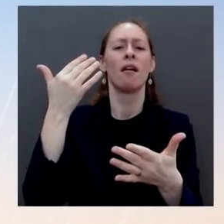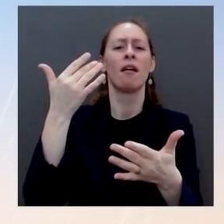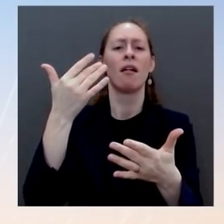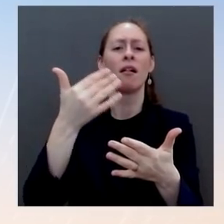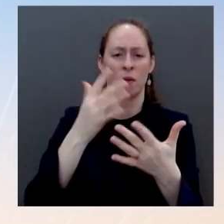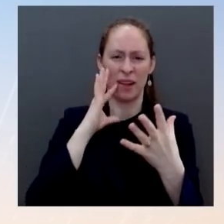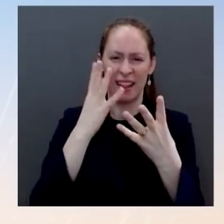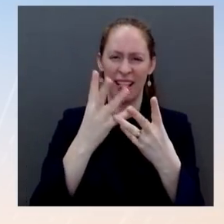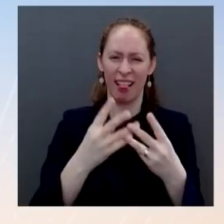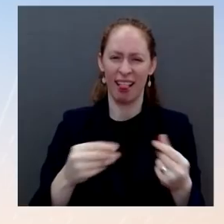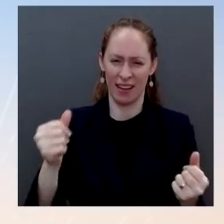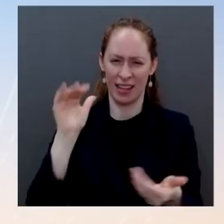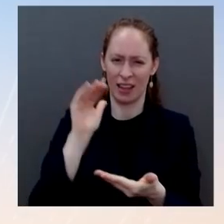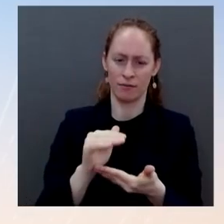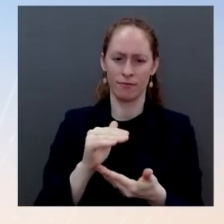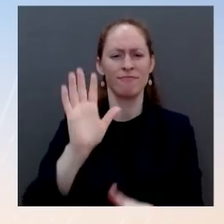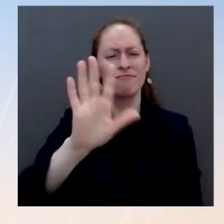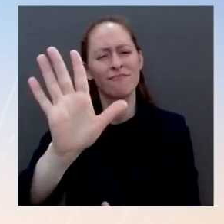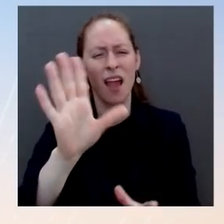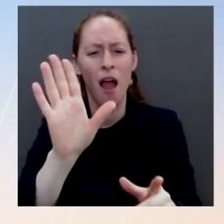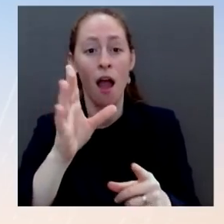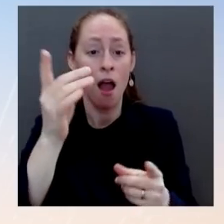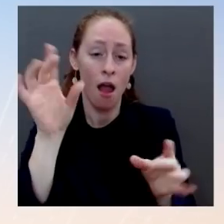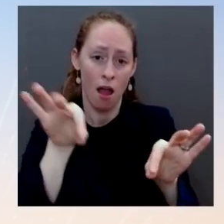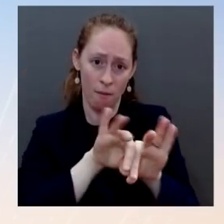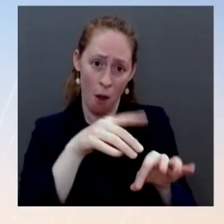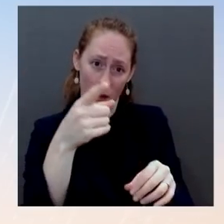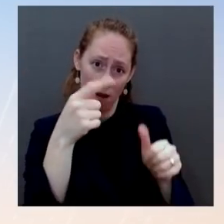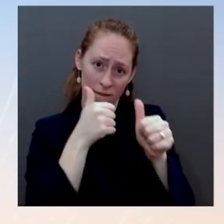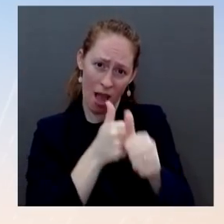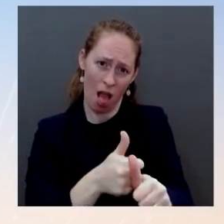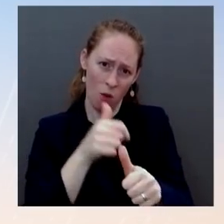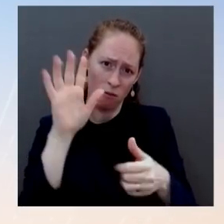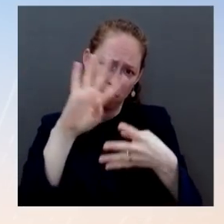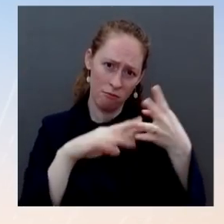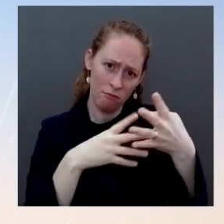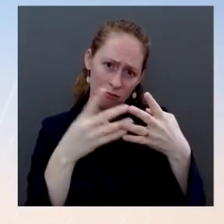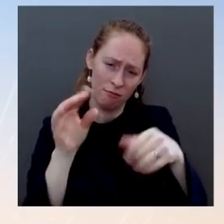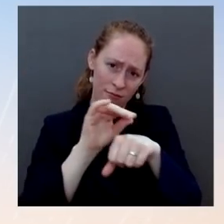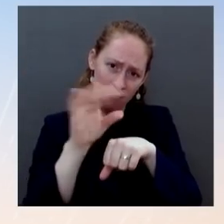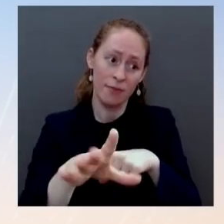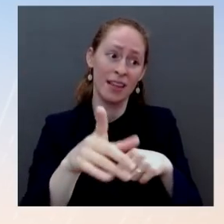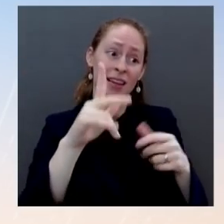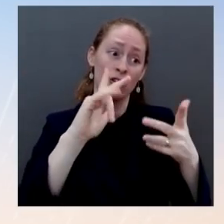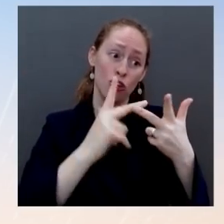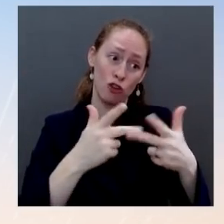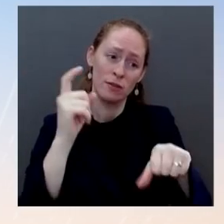The Press: Thank you. Not to belabor this point -- Ms. Psaki: Sure. The Press: -- but back to Darlene's first question. As you said, the President, you know,